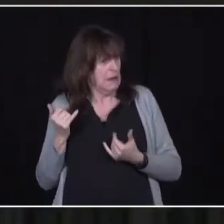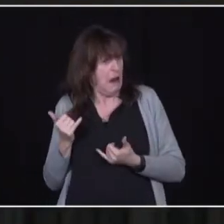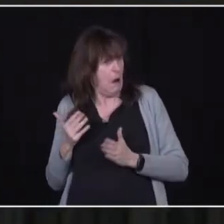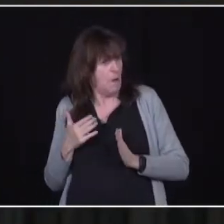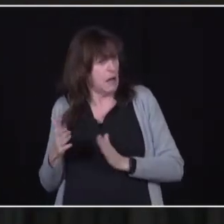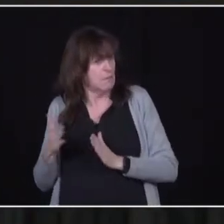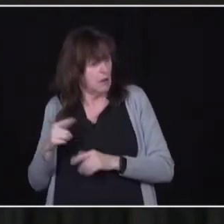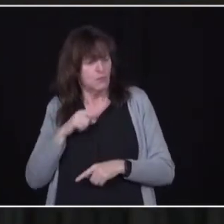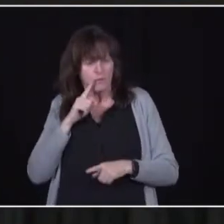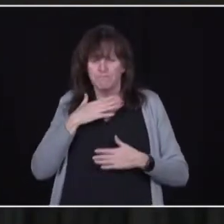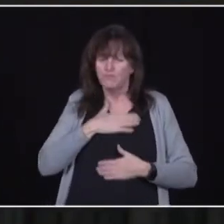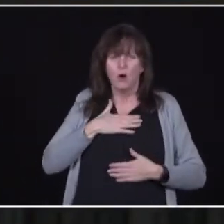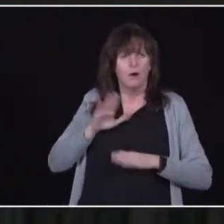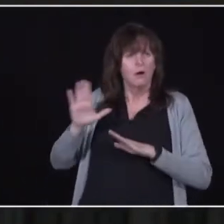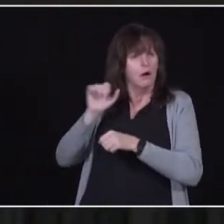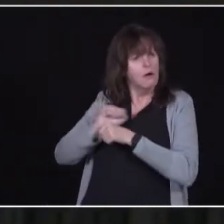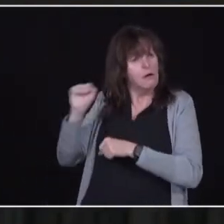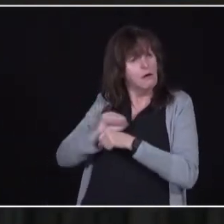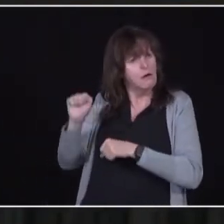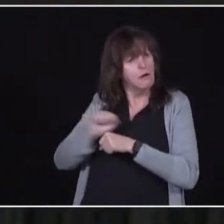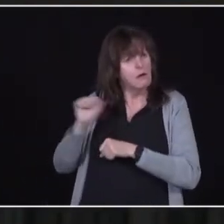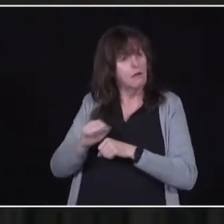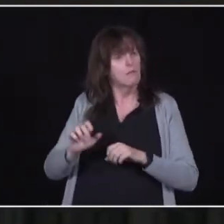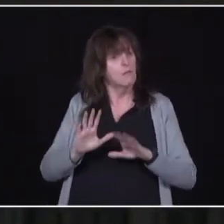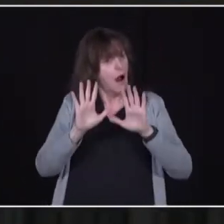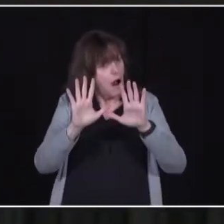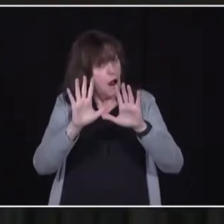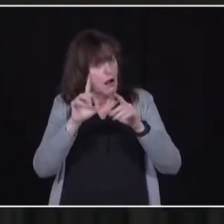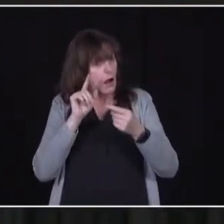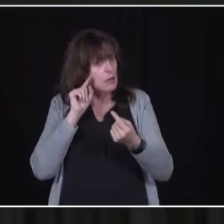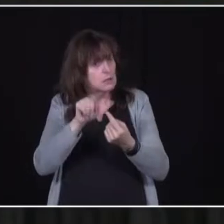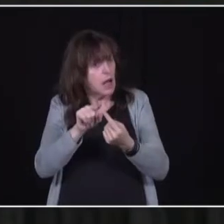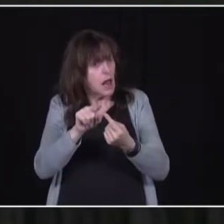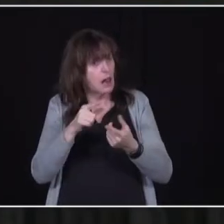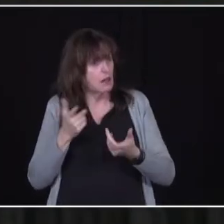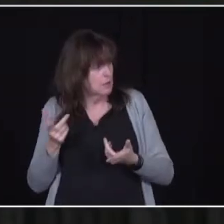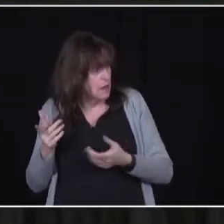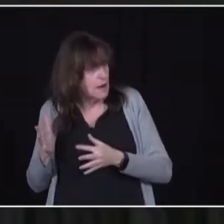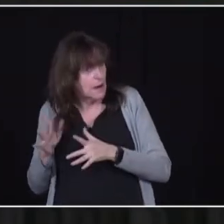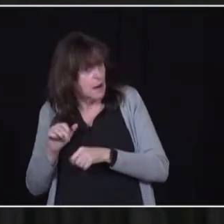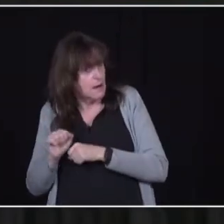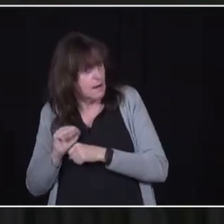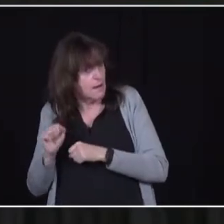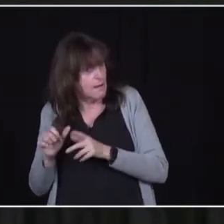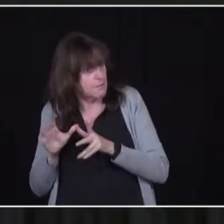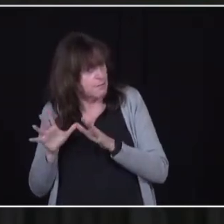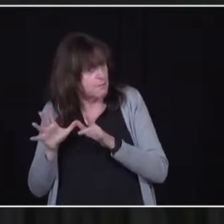Hillier is doing and until then, we will continue doing what's needed most and that is getting vaccines